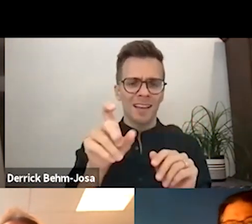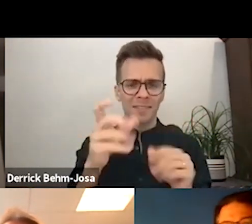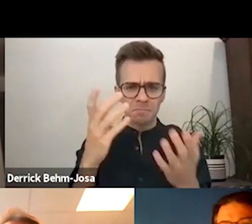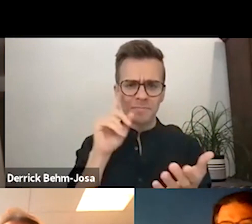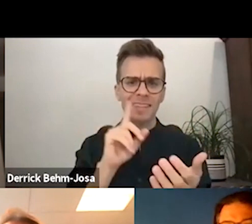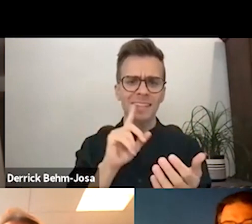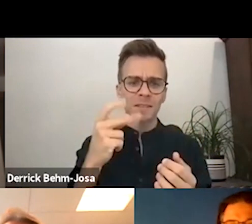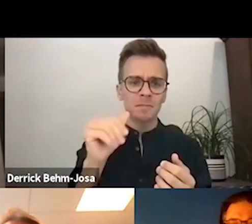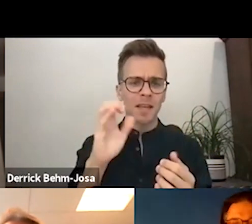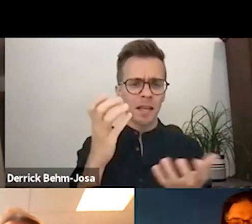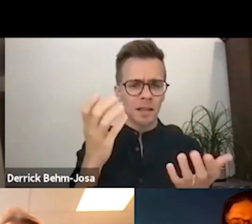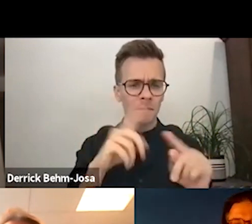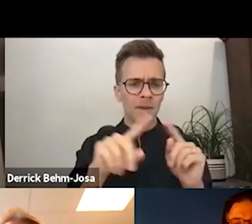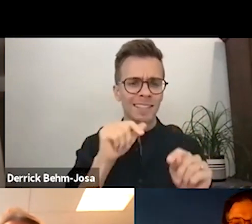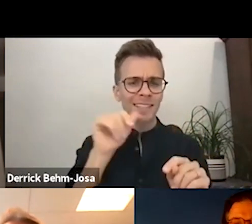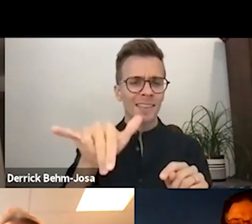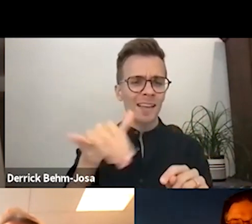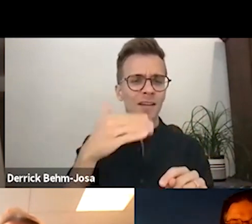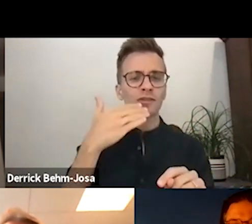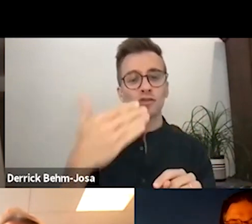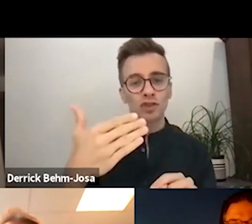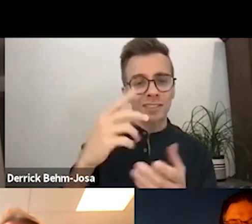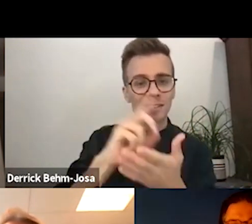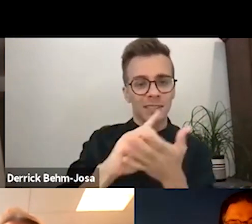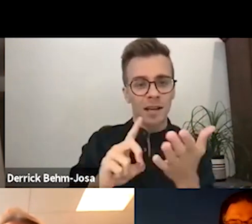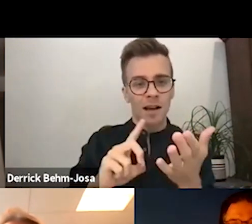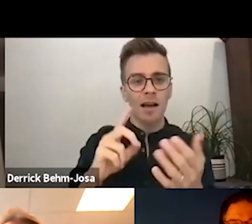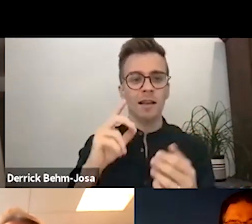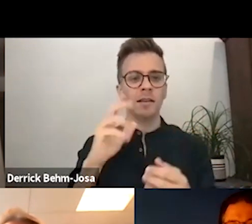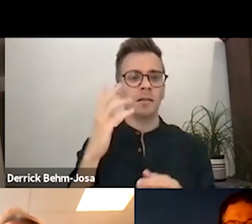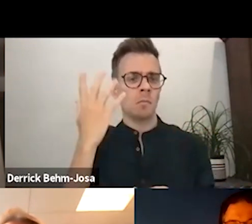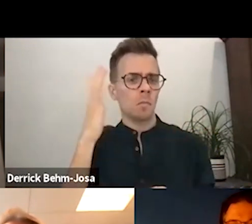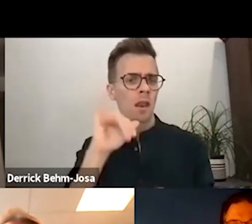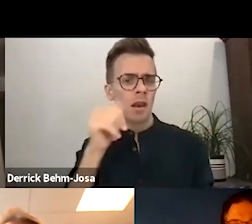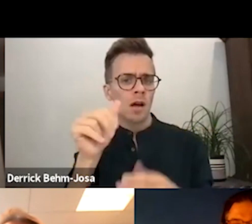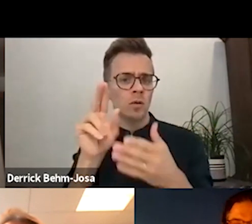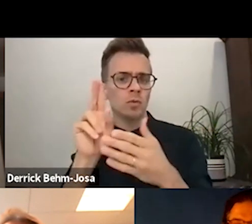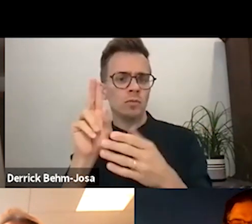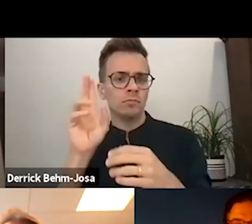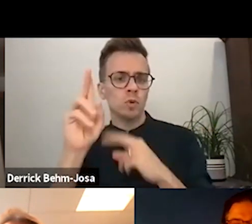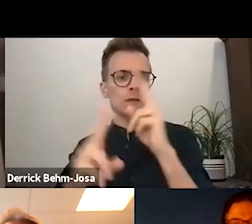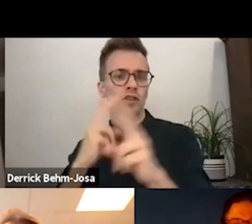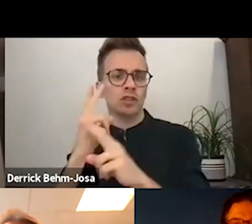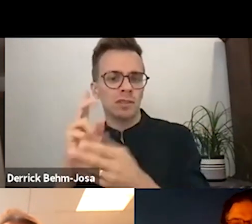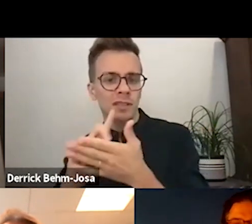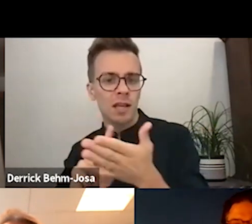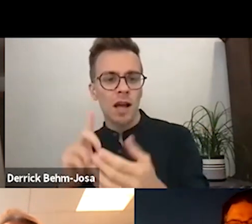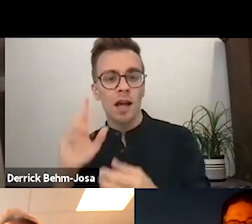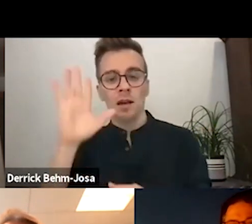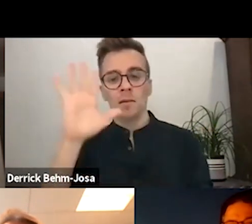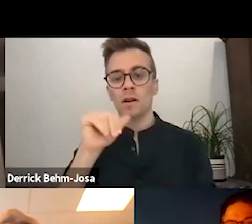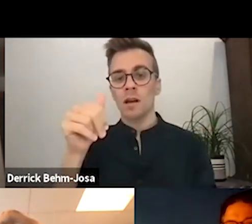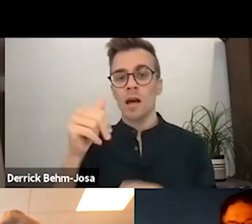I think it's a great question people often ask in terms of DeafSpace: Why not use universal